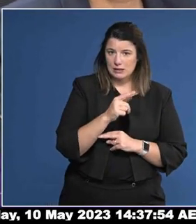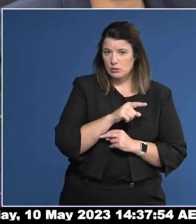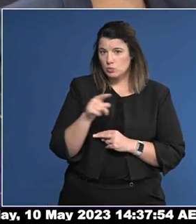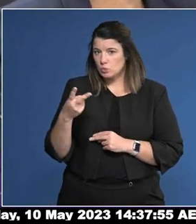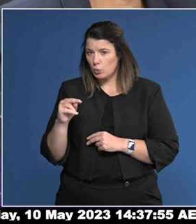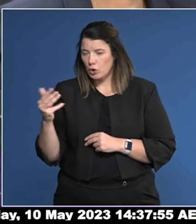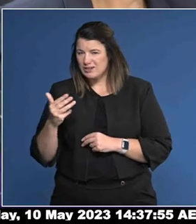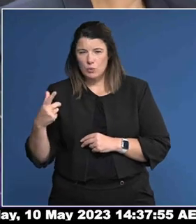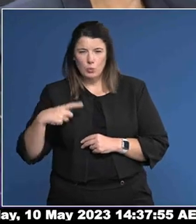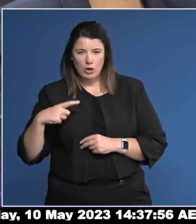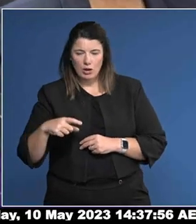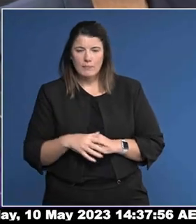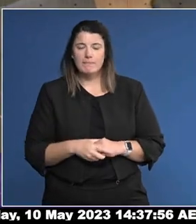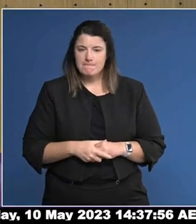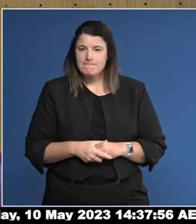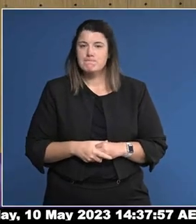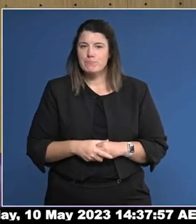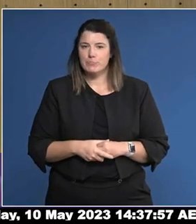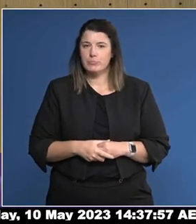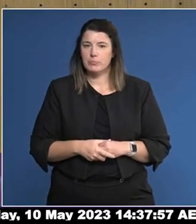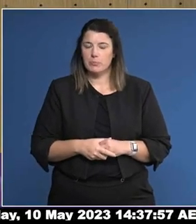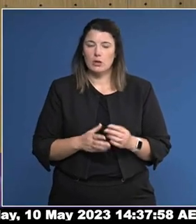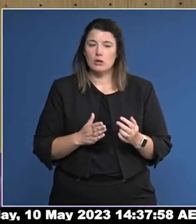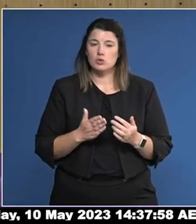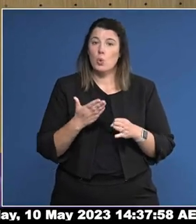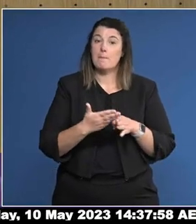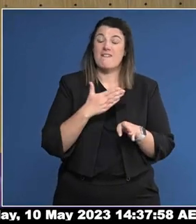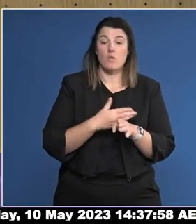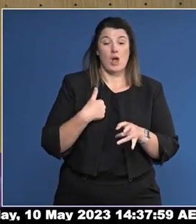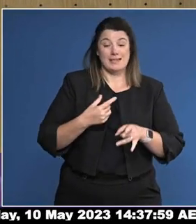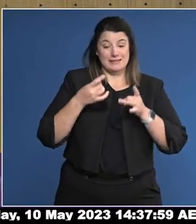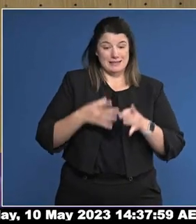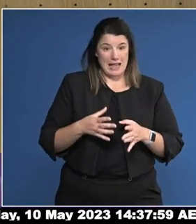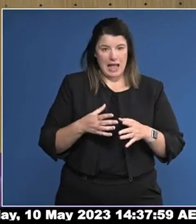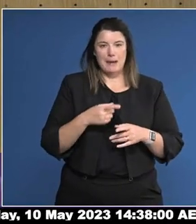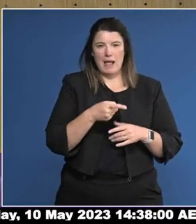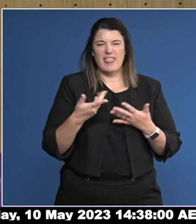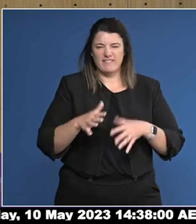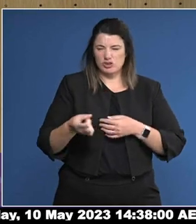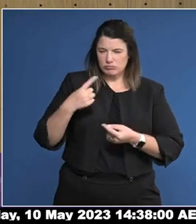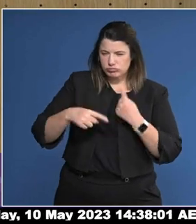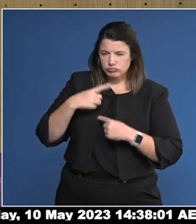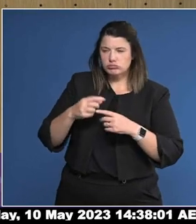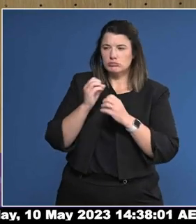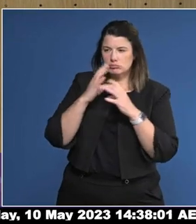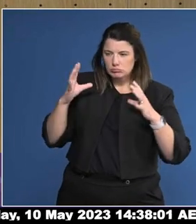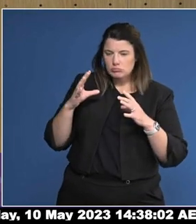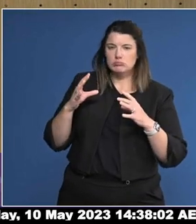Yes. So, during transition - and it was before my time in the department, but it's been explained to me as a process and there were certainly exchanges of datasets